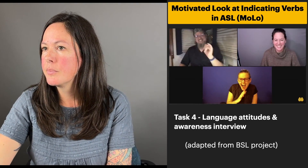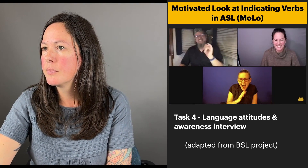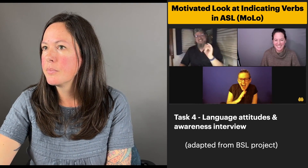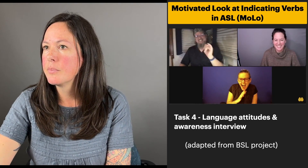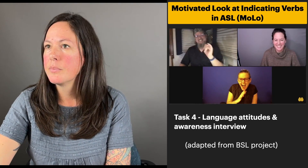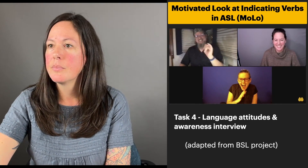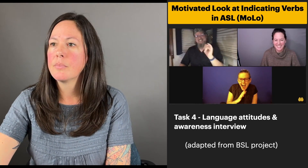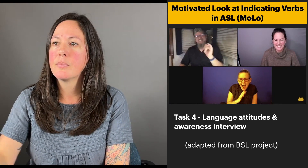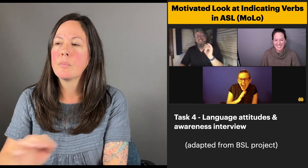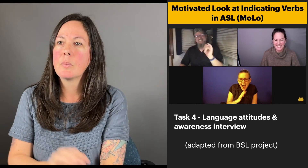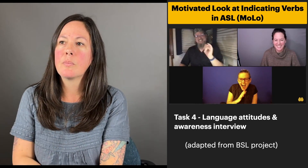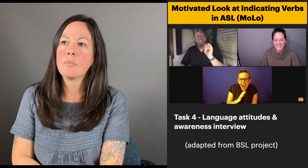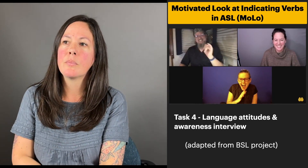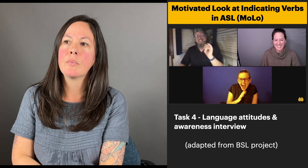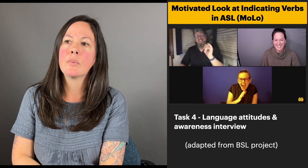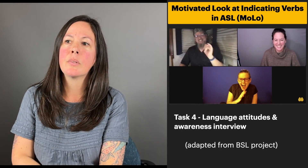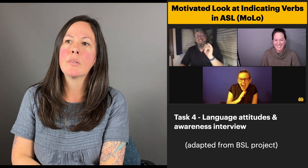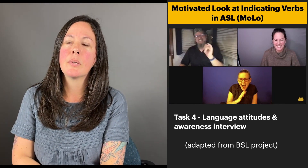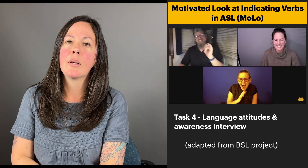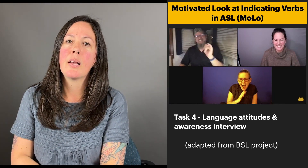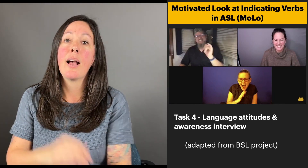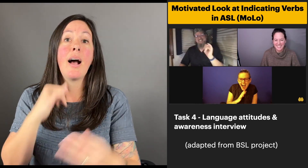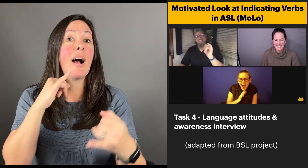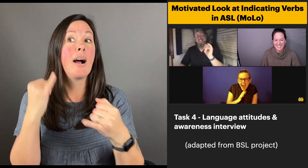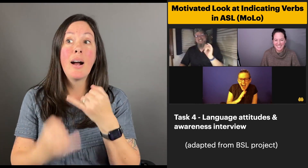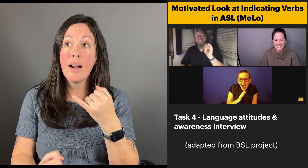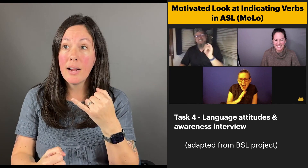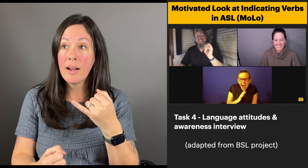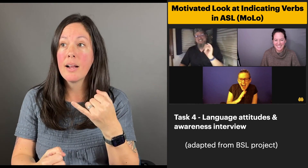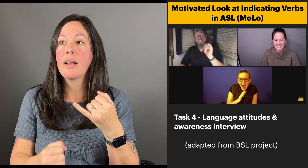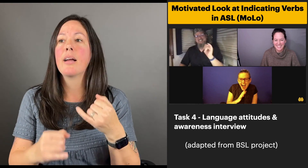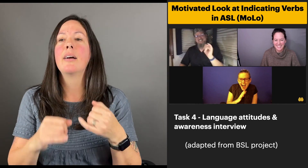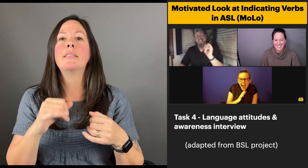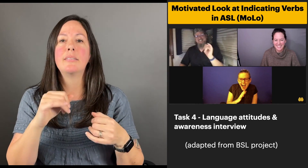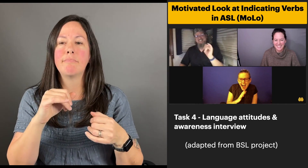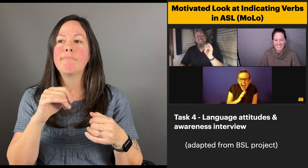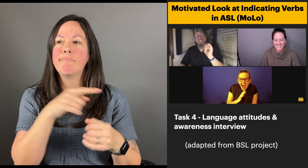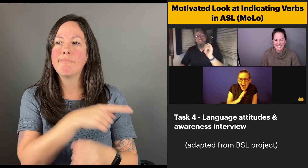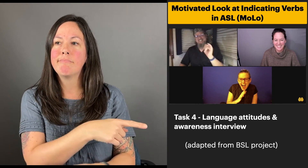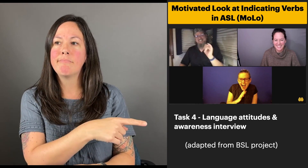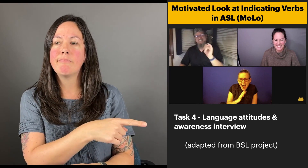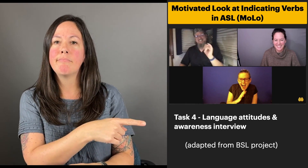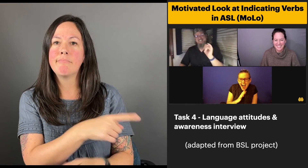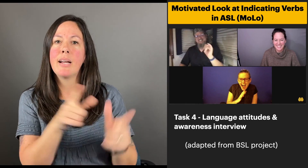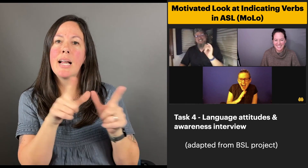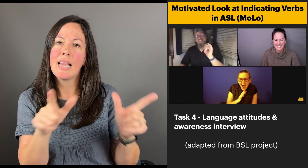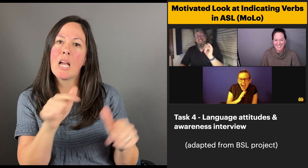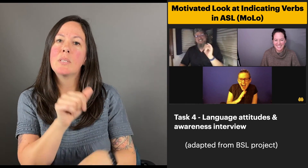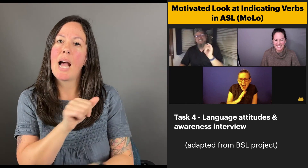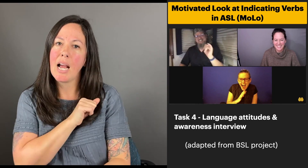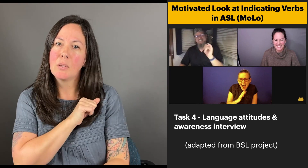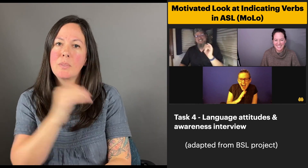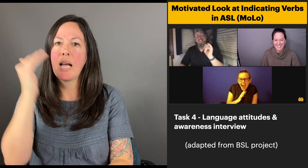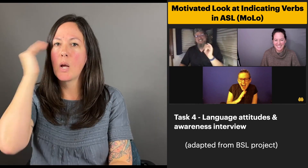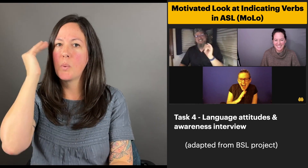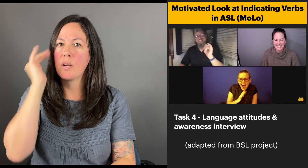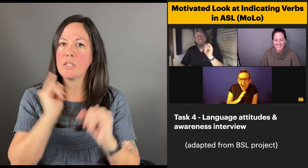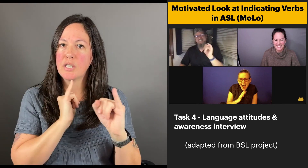for this particular data collection session the fourth task that we had uh